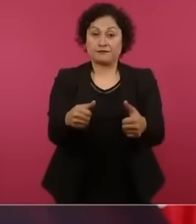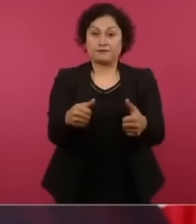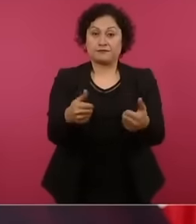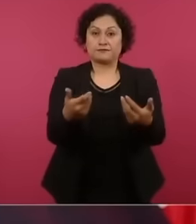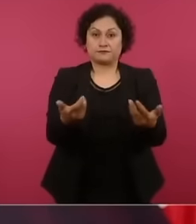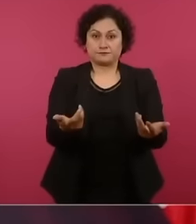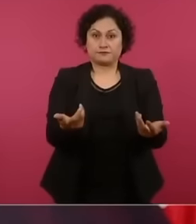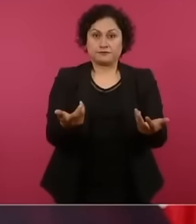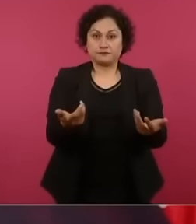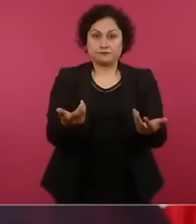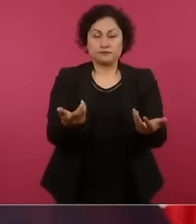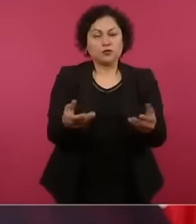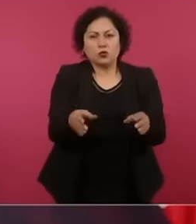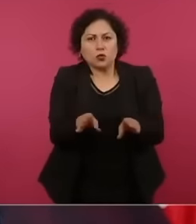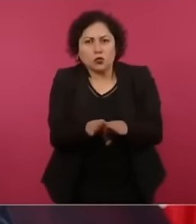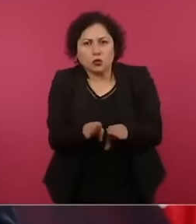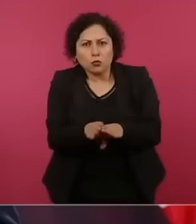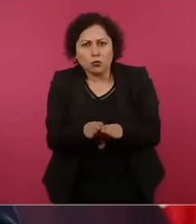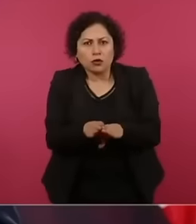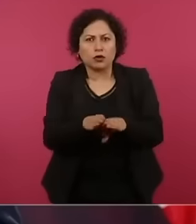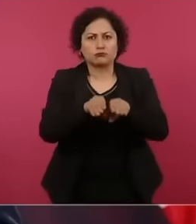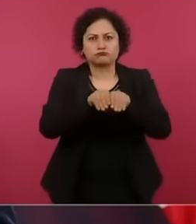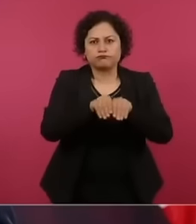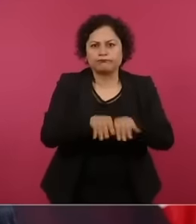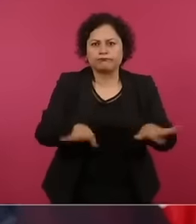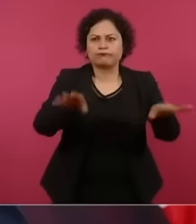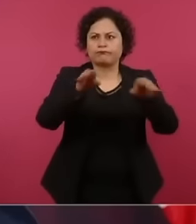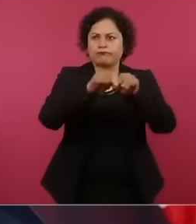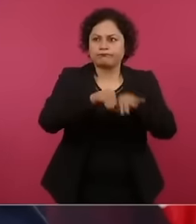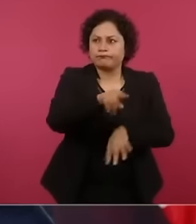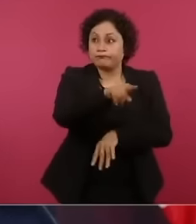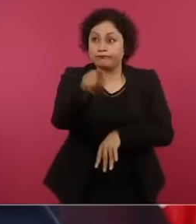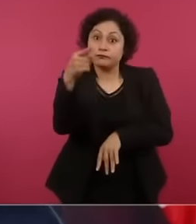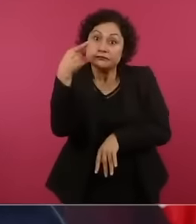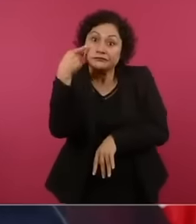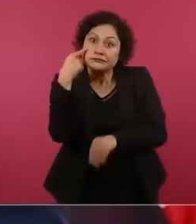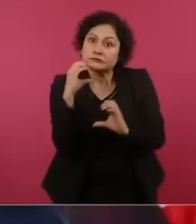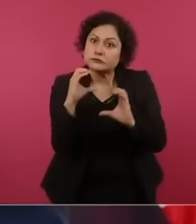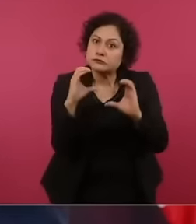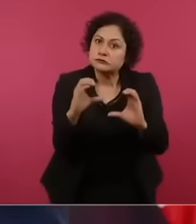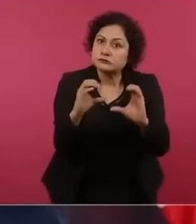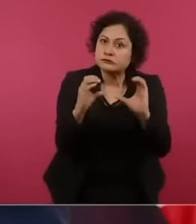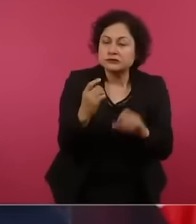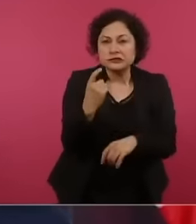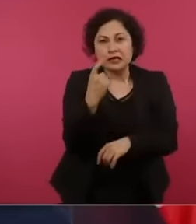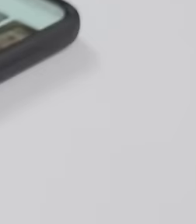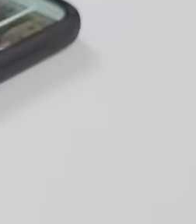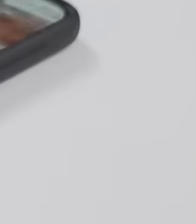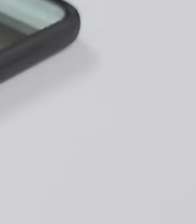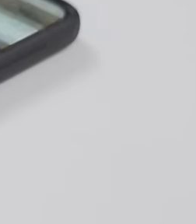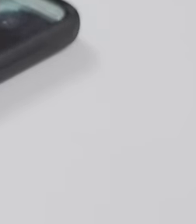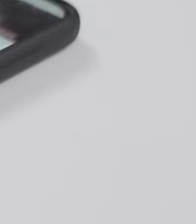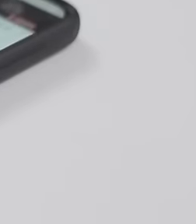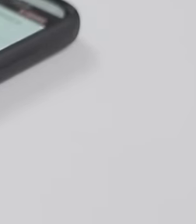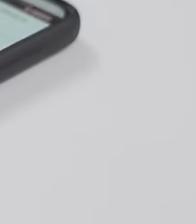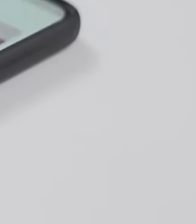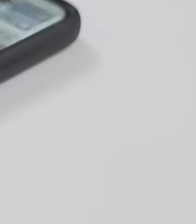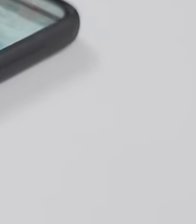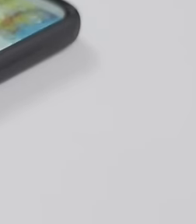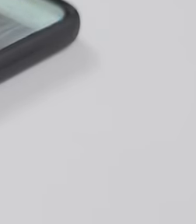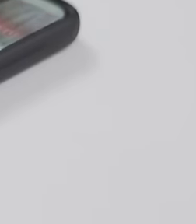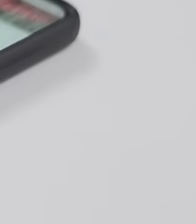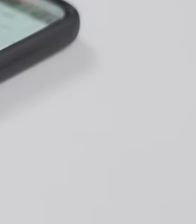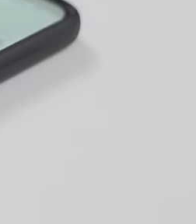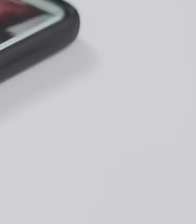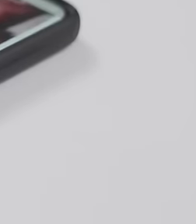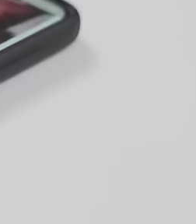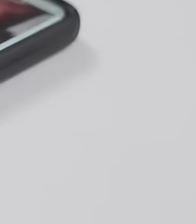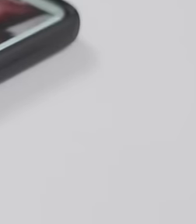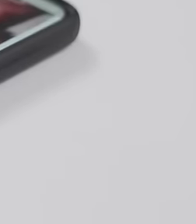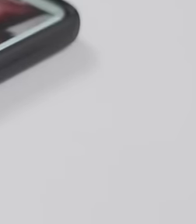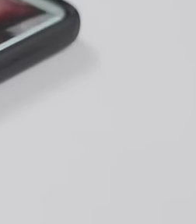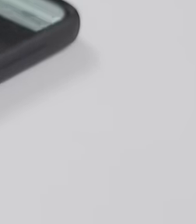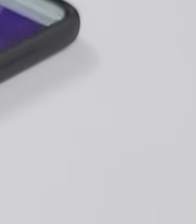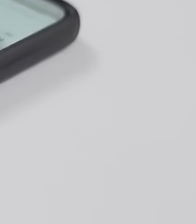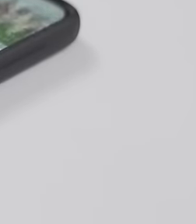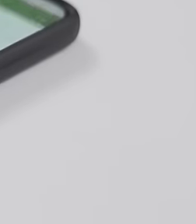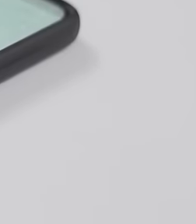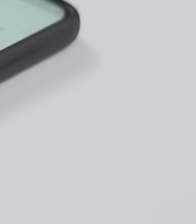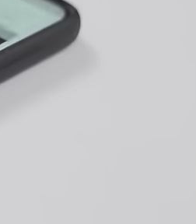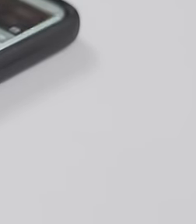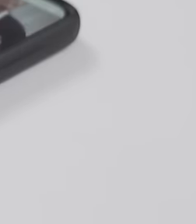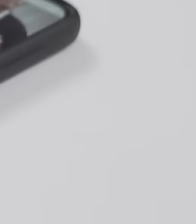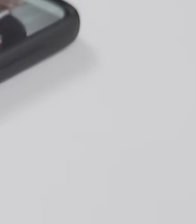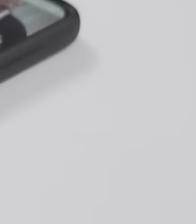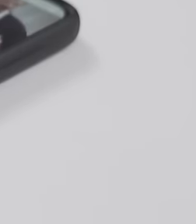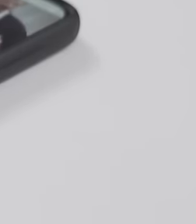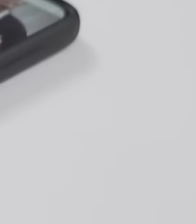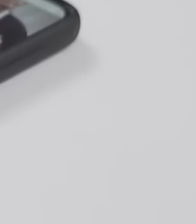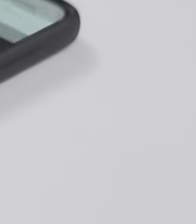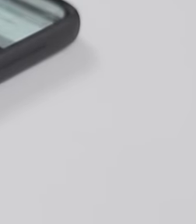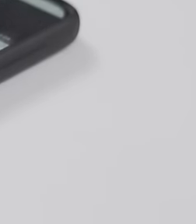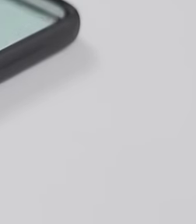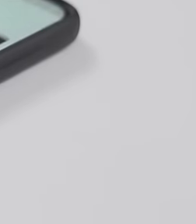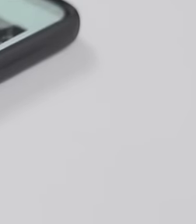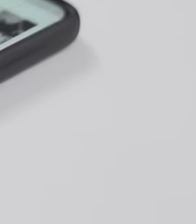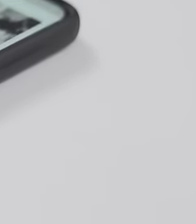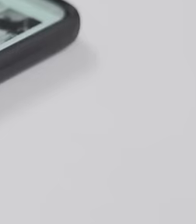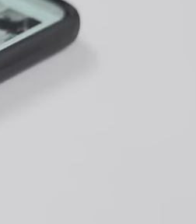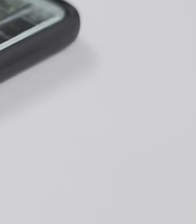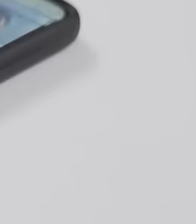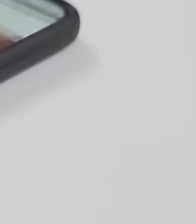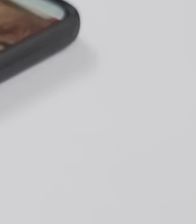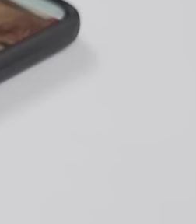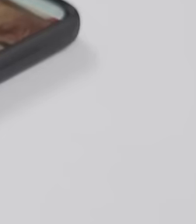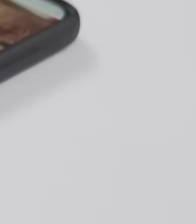informed, attentive that Let's become like we already are in other matters. The people of Mexico are now